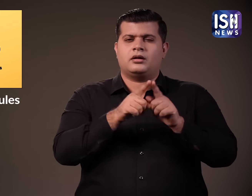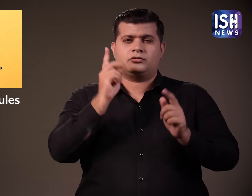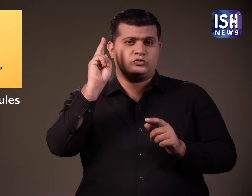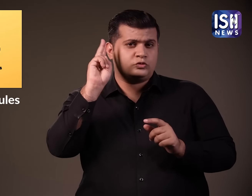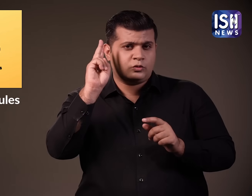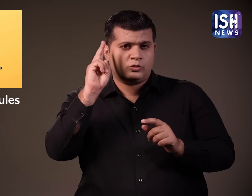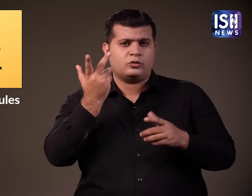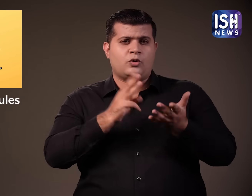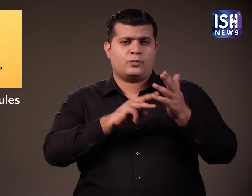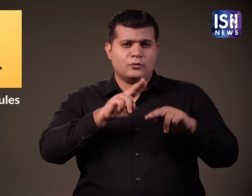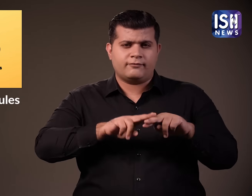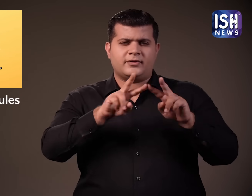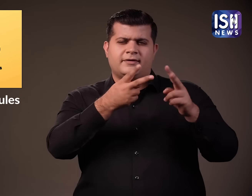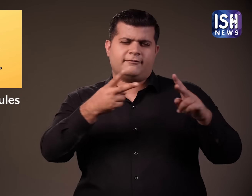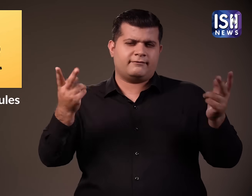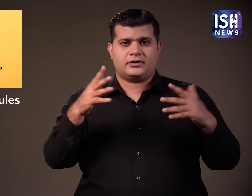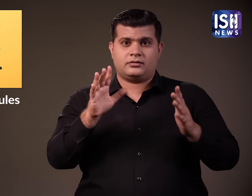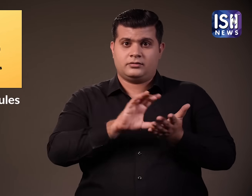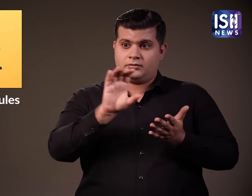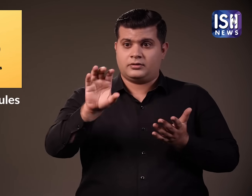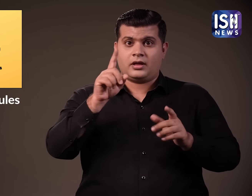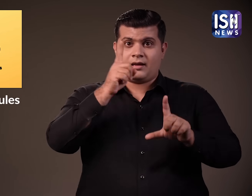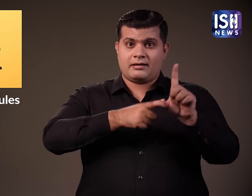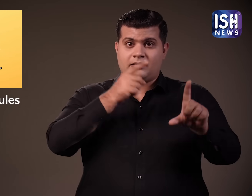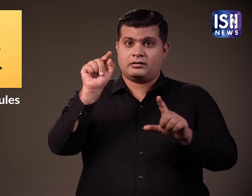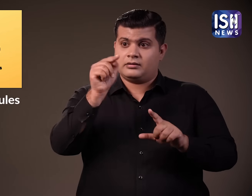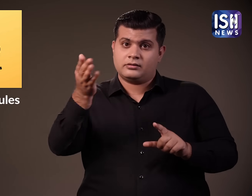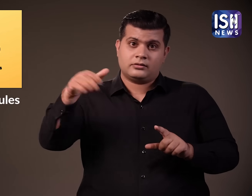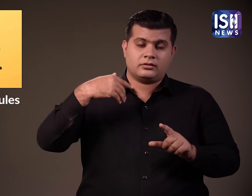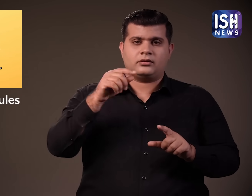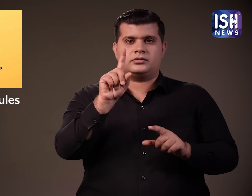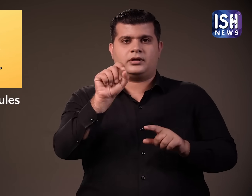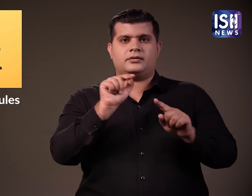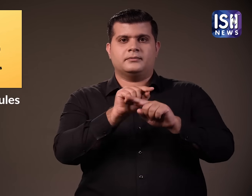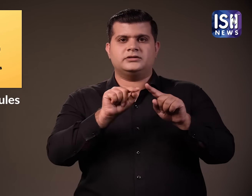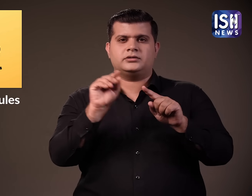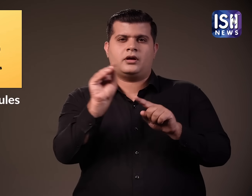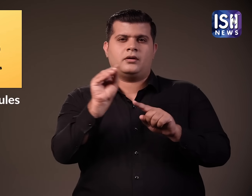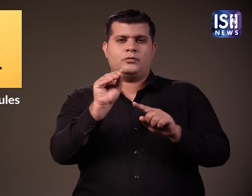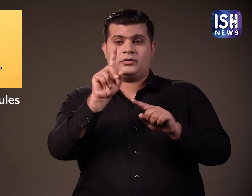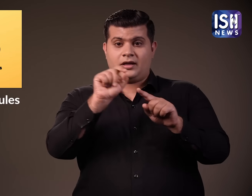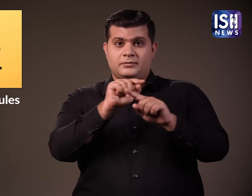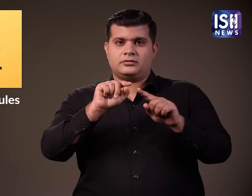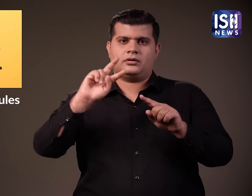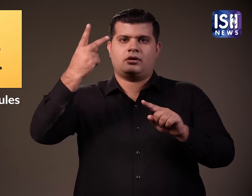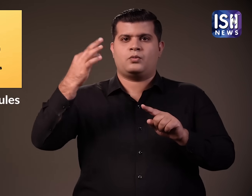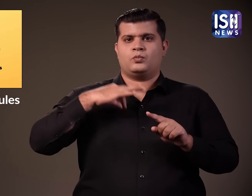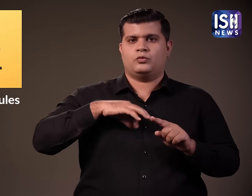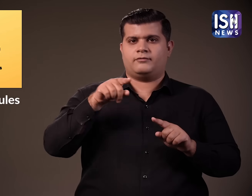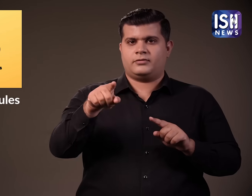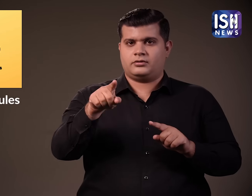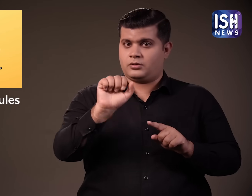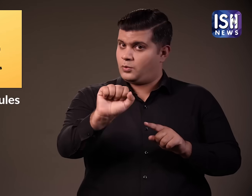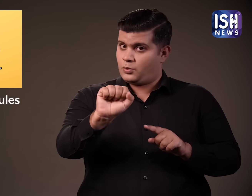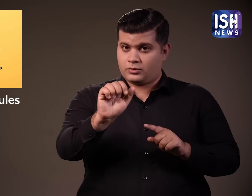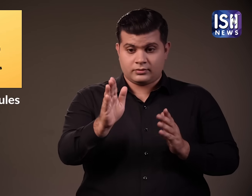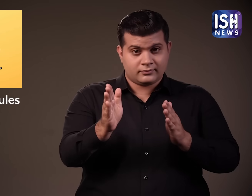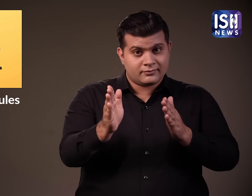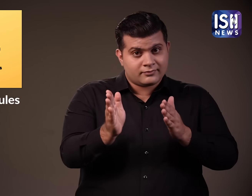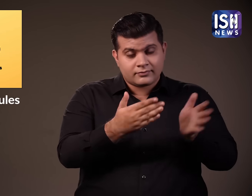According to this rule, annual return on stocks or mutual funds is likely to be about 10%.